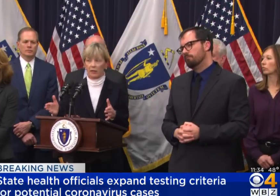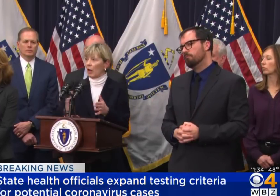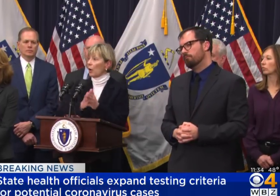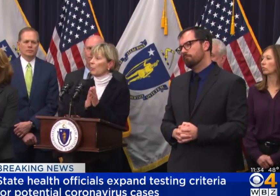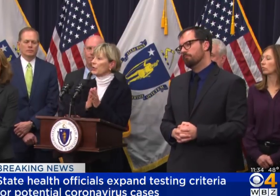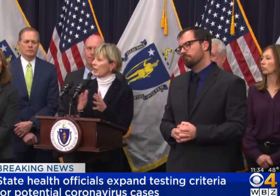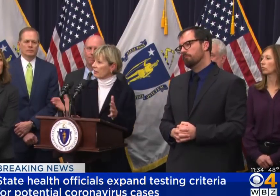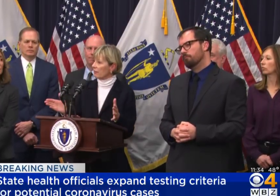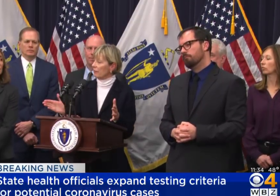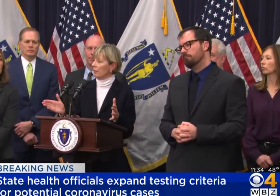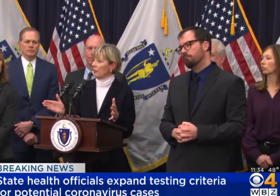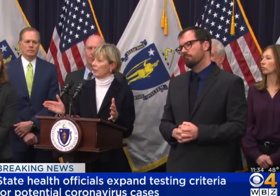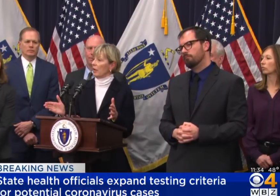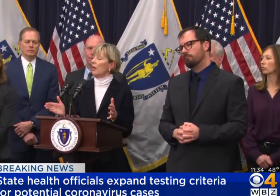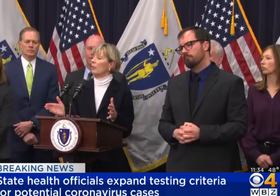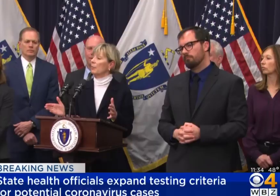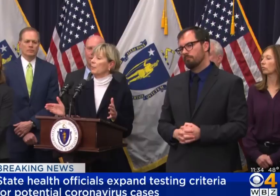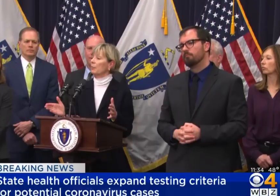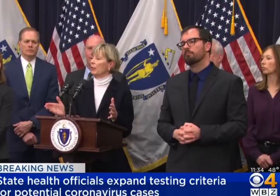MASS AND THE LIKE? LITERALLY RUN THROUGH IT.